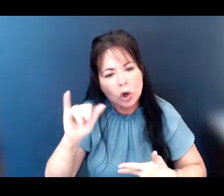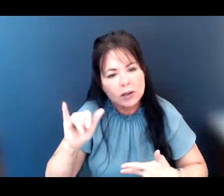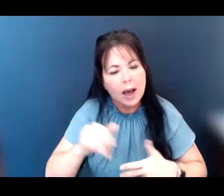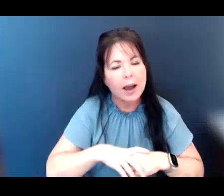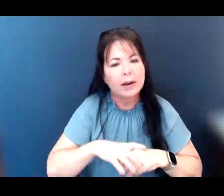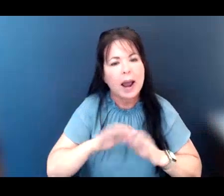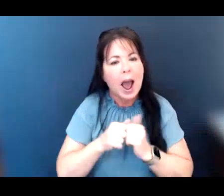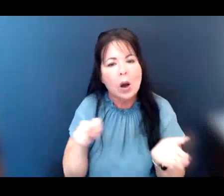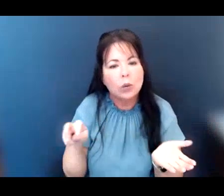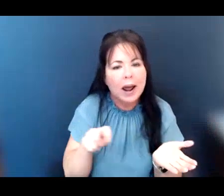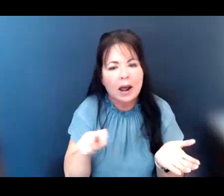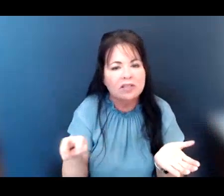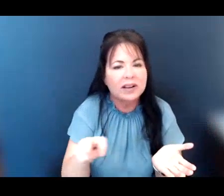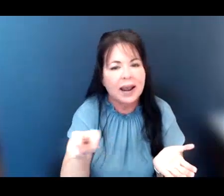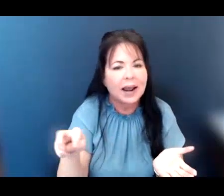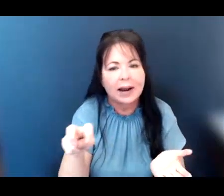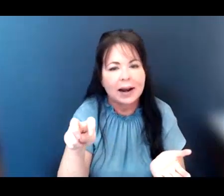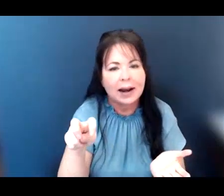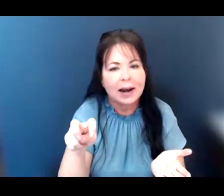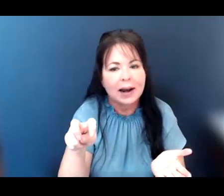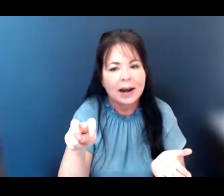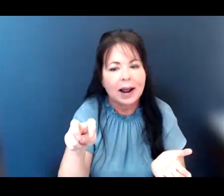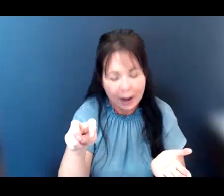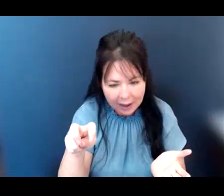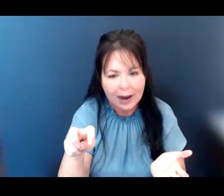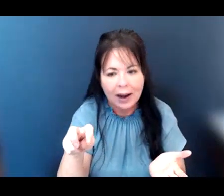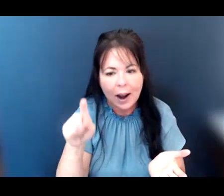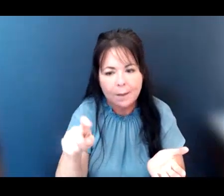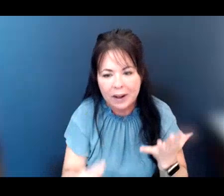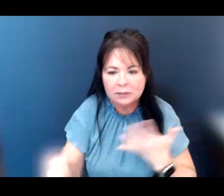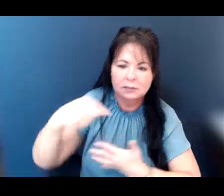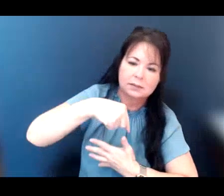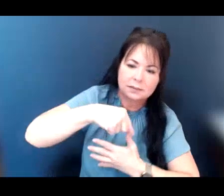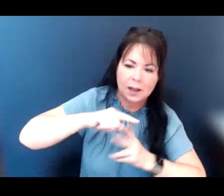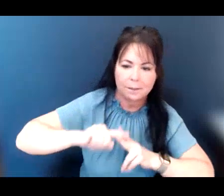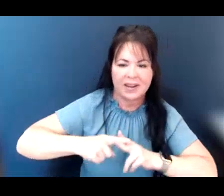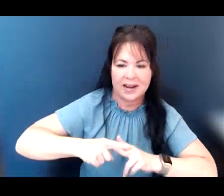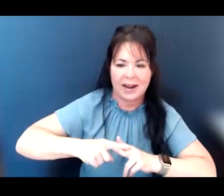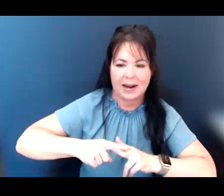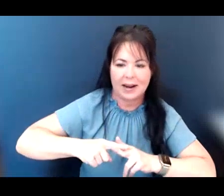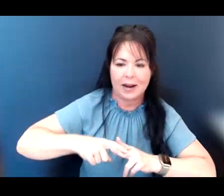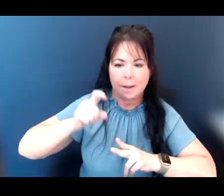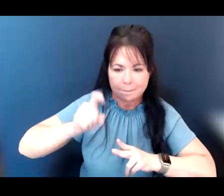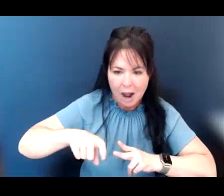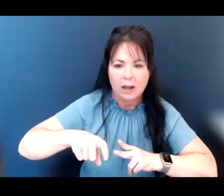And that's all stuff that can be created and hashed out well before a developer gets involved.